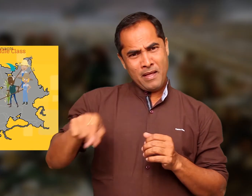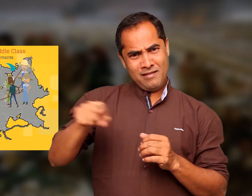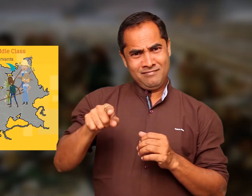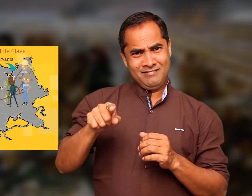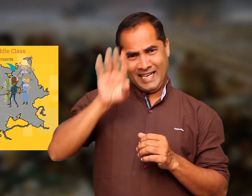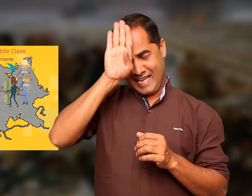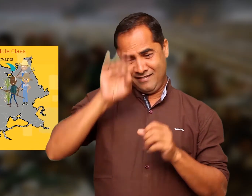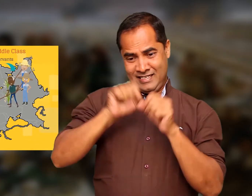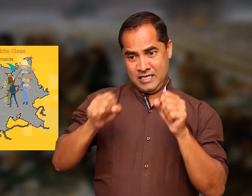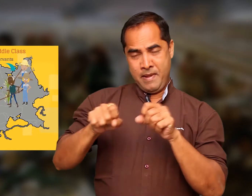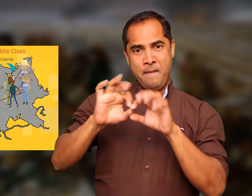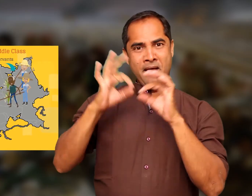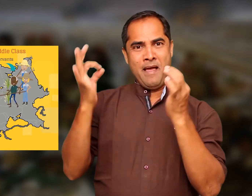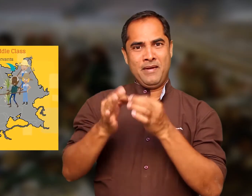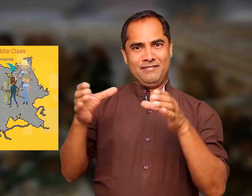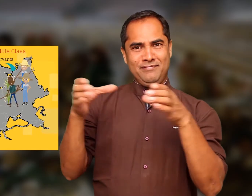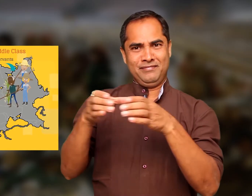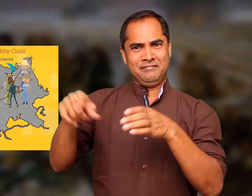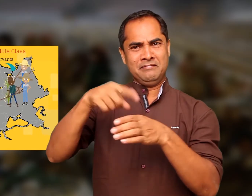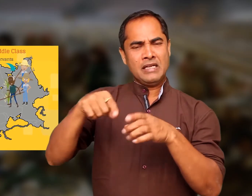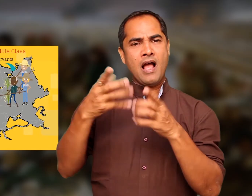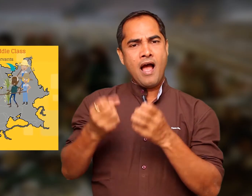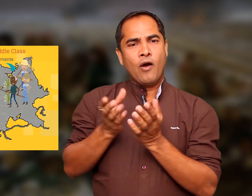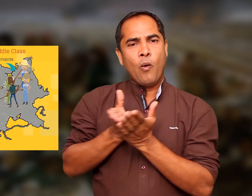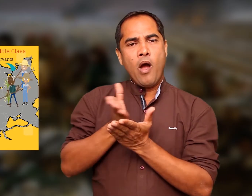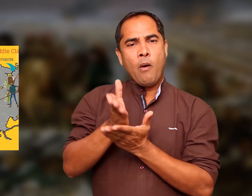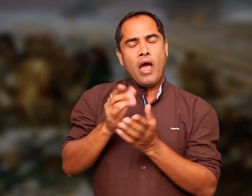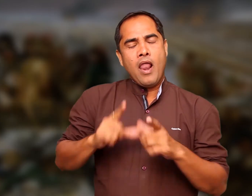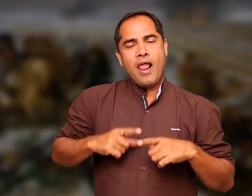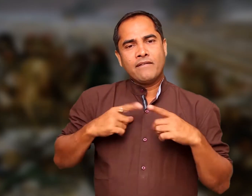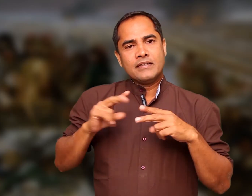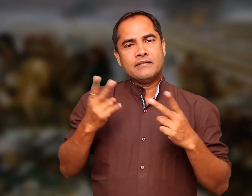The members of this class, this royal family were united by a common way of